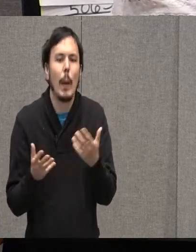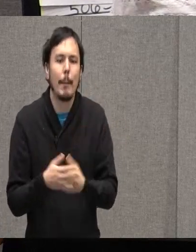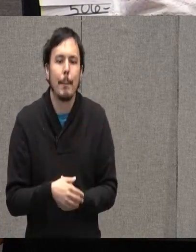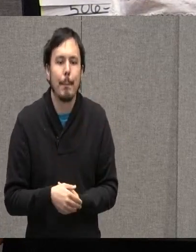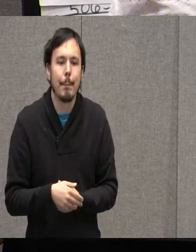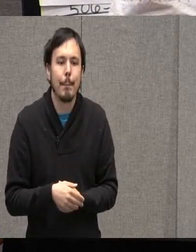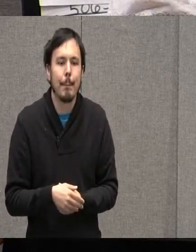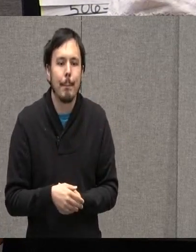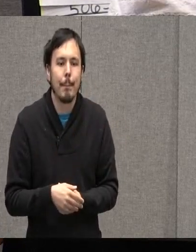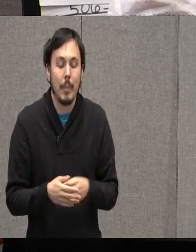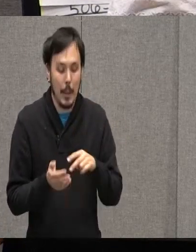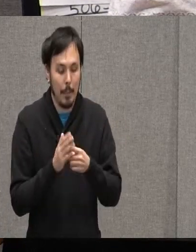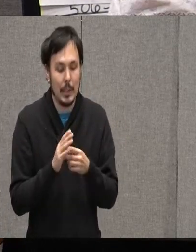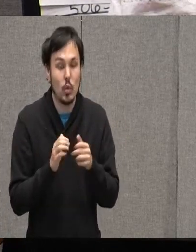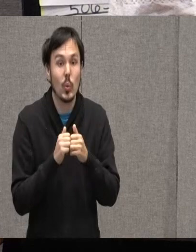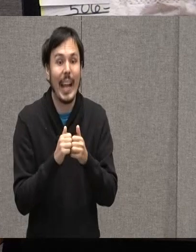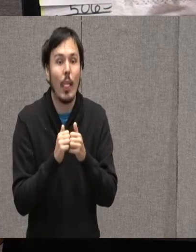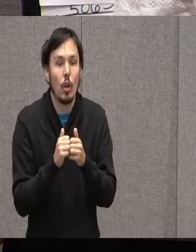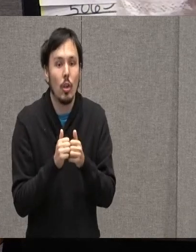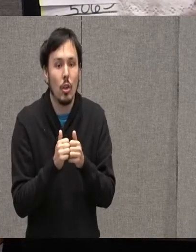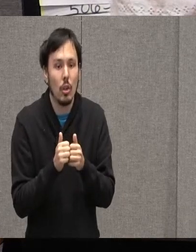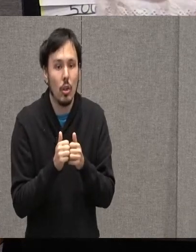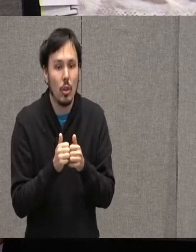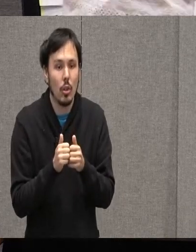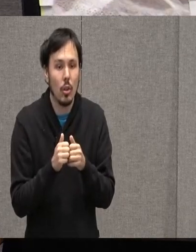Right it's put together, it's all together, so we're adding.